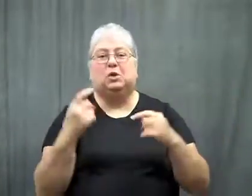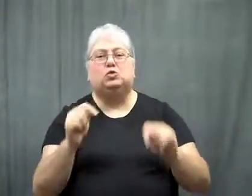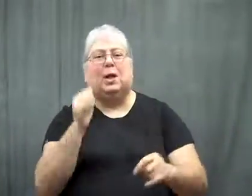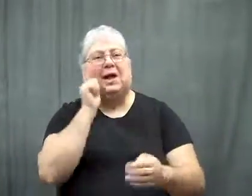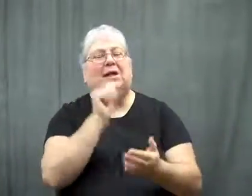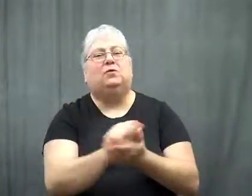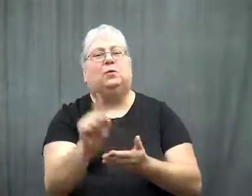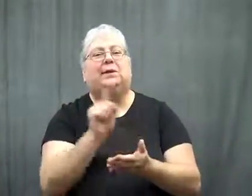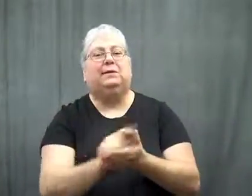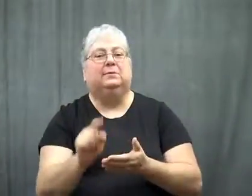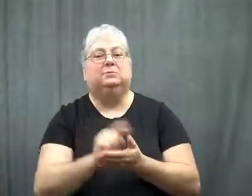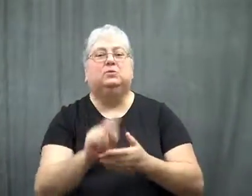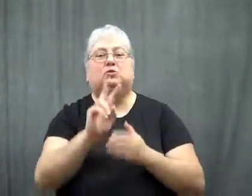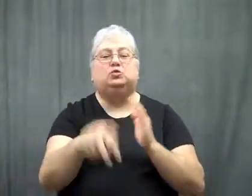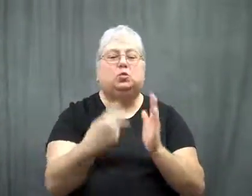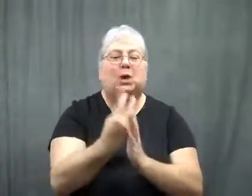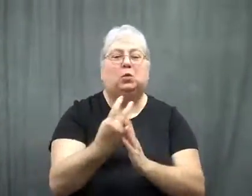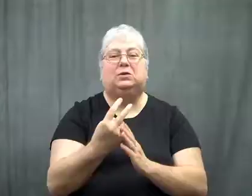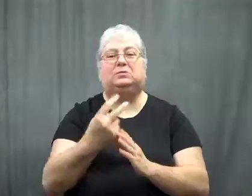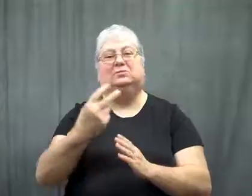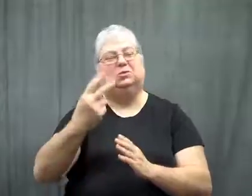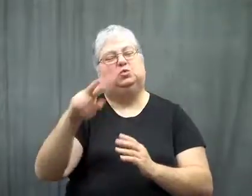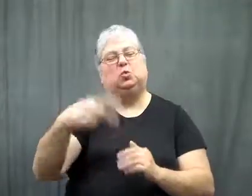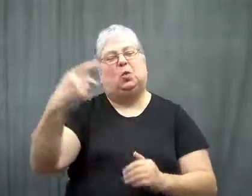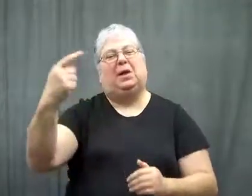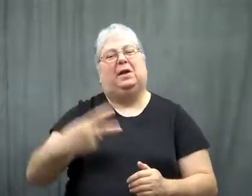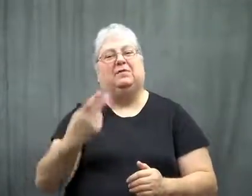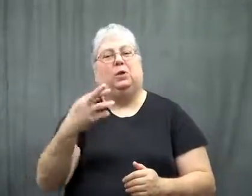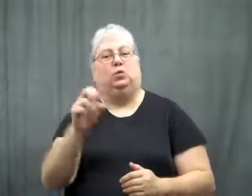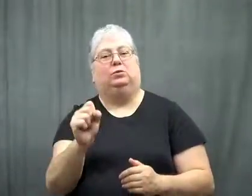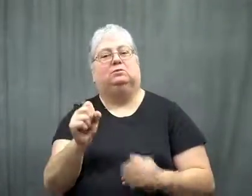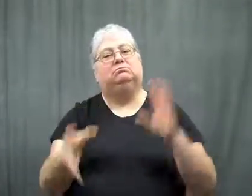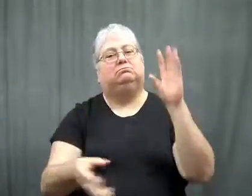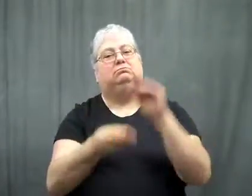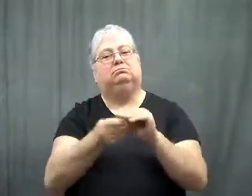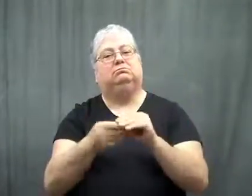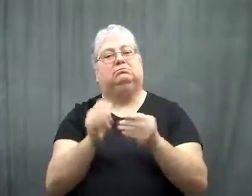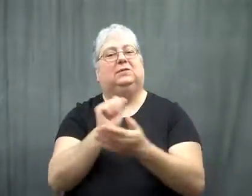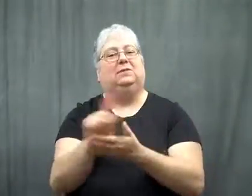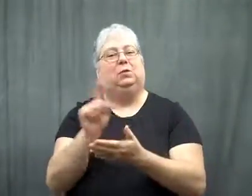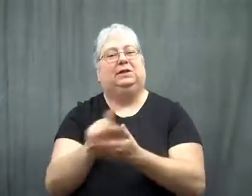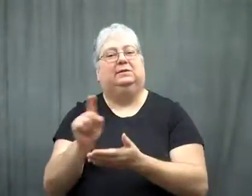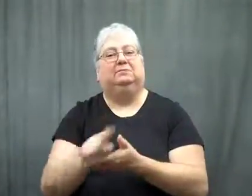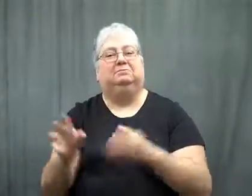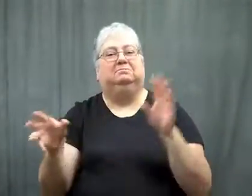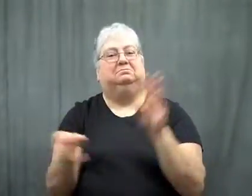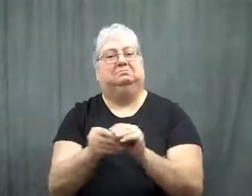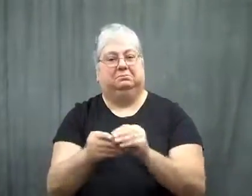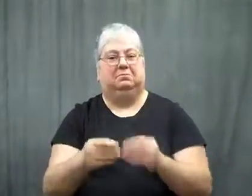Try to exercise a total of 2 1/2 hours per week.